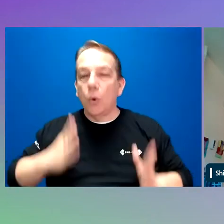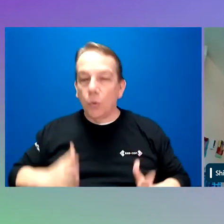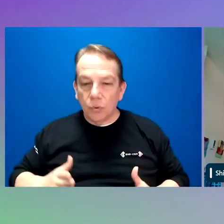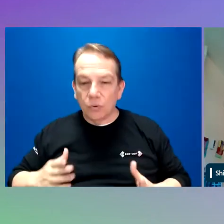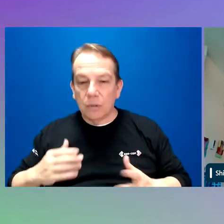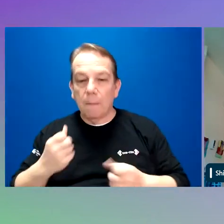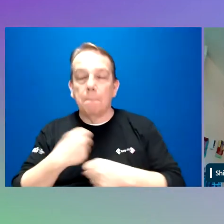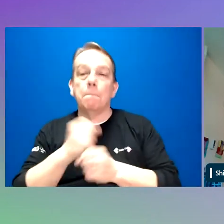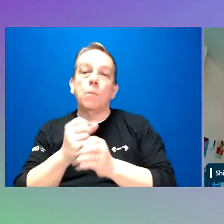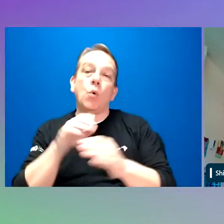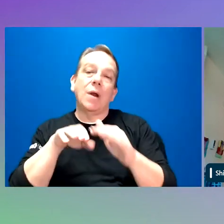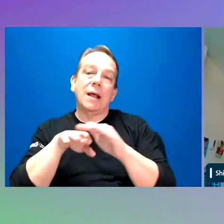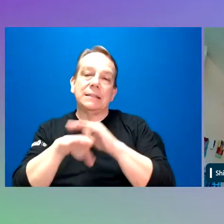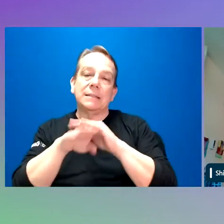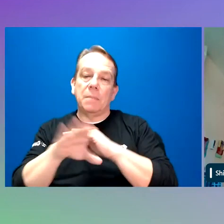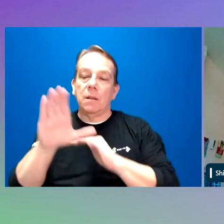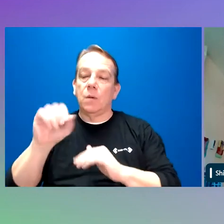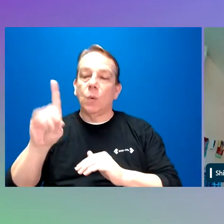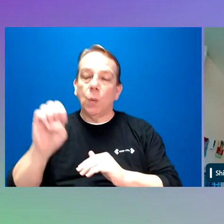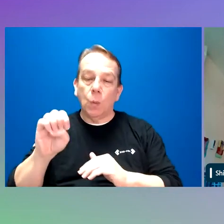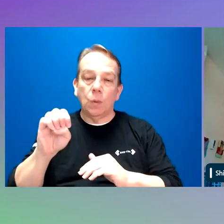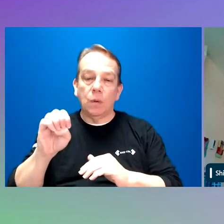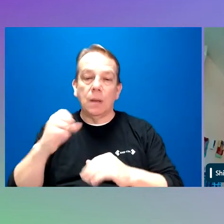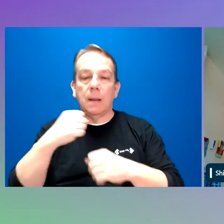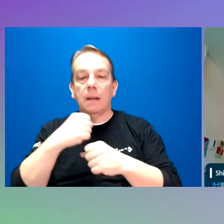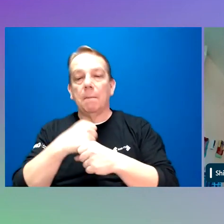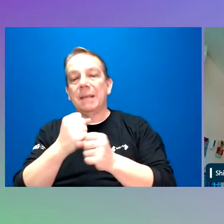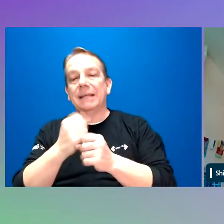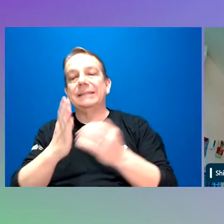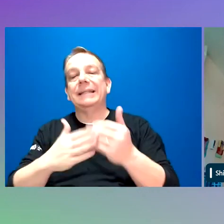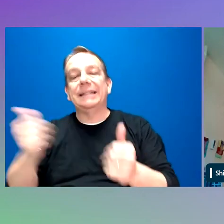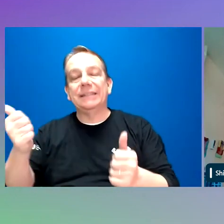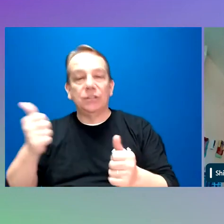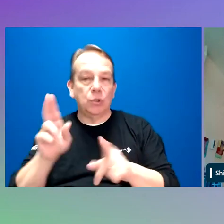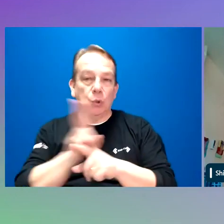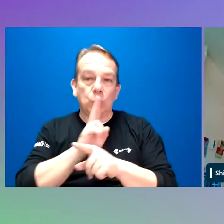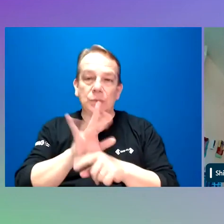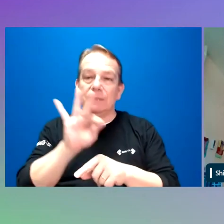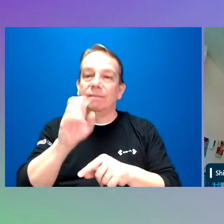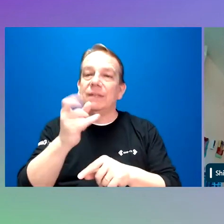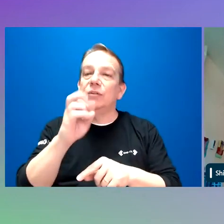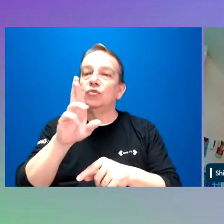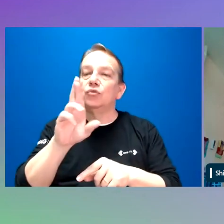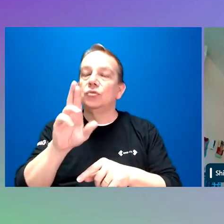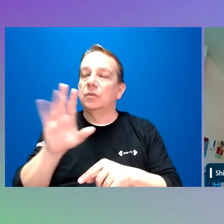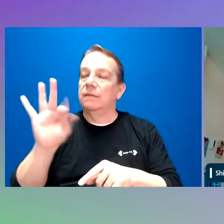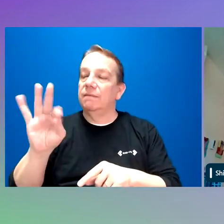accessible code, uh, creates more easy to use features?